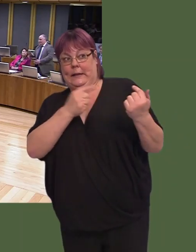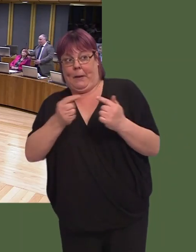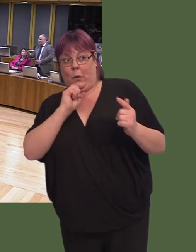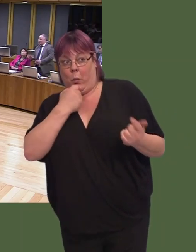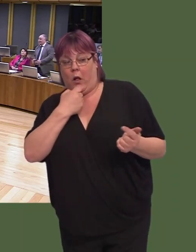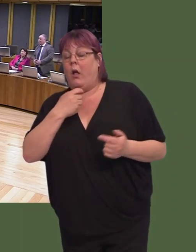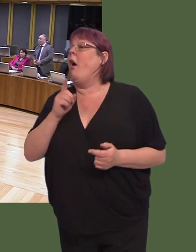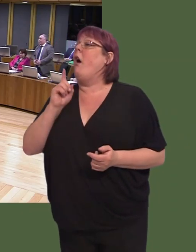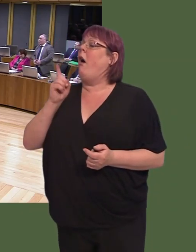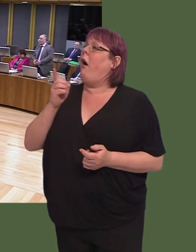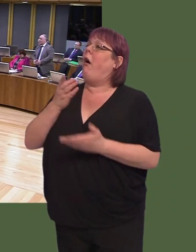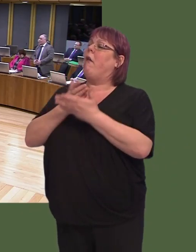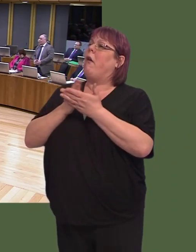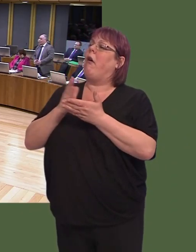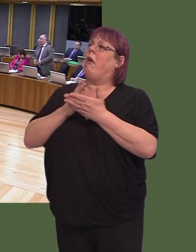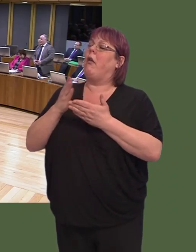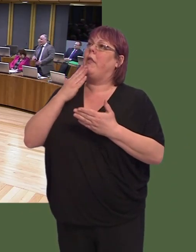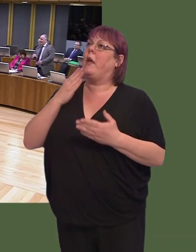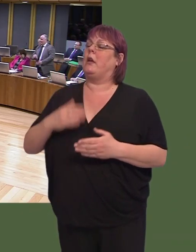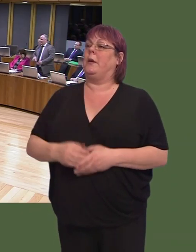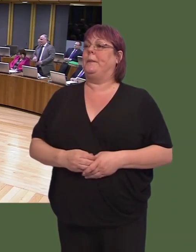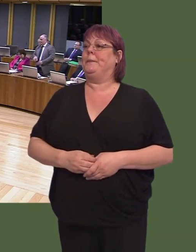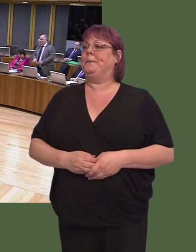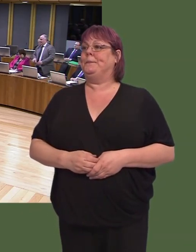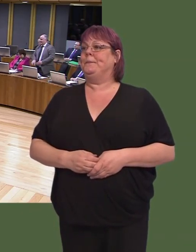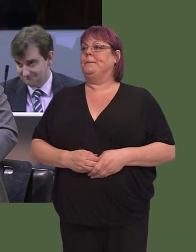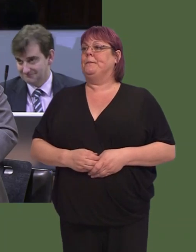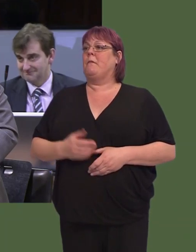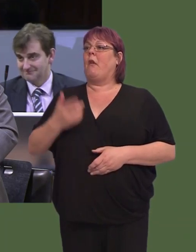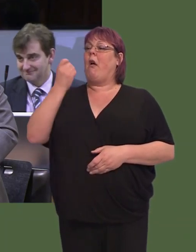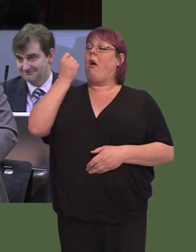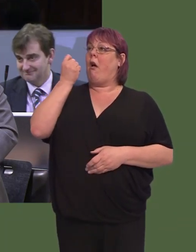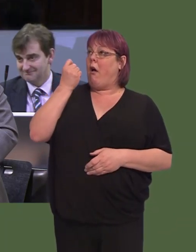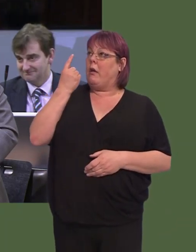I appreciate the public inquiry is still ongoing, but obviously I'm basing my questions on the